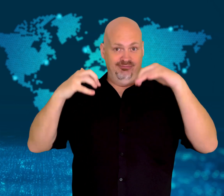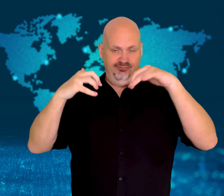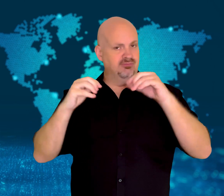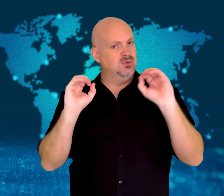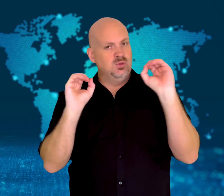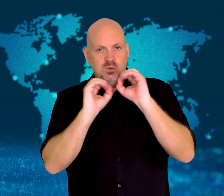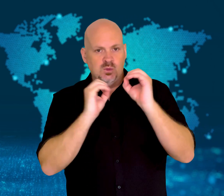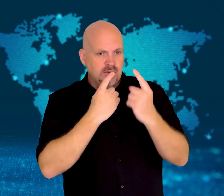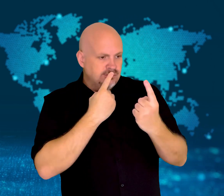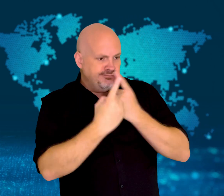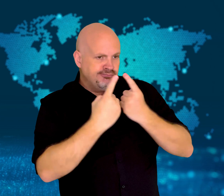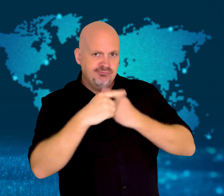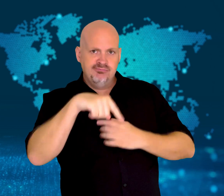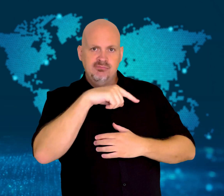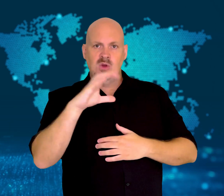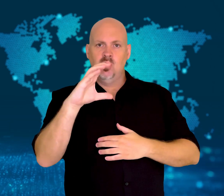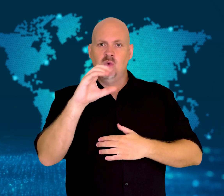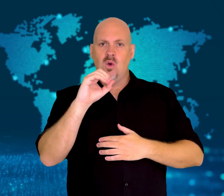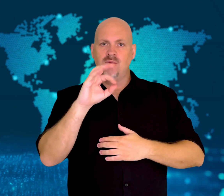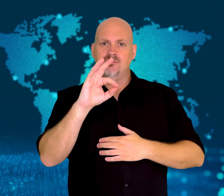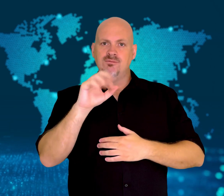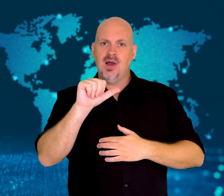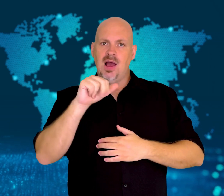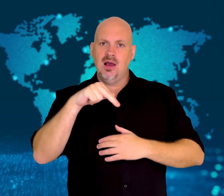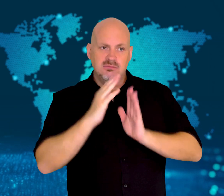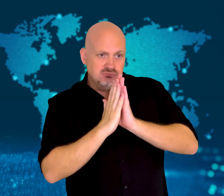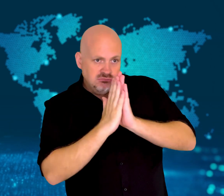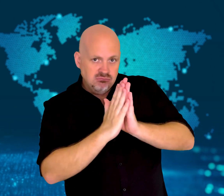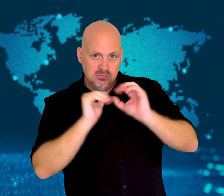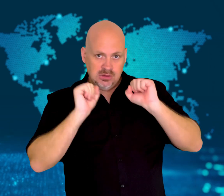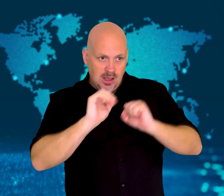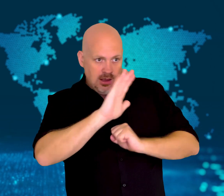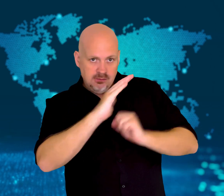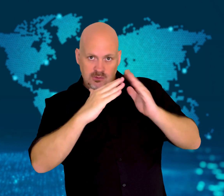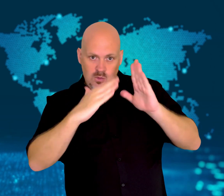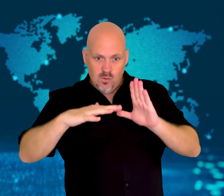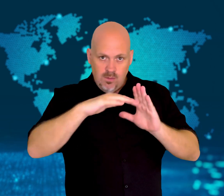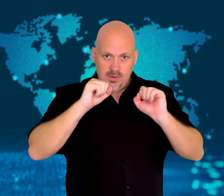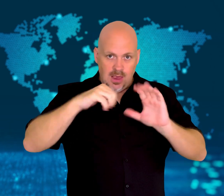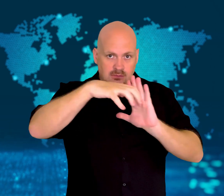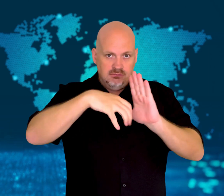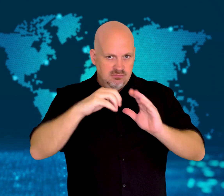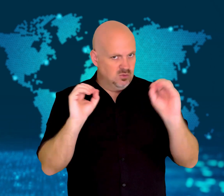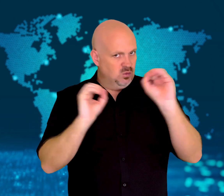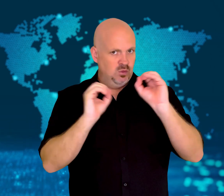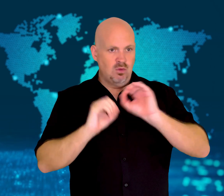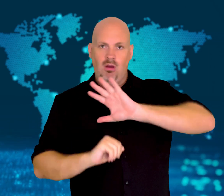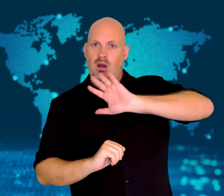to obtain the consent of the Cofan people before giving mining licenses.